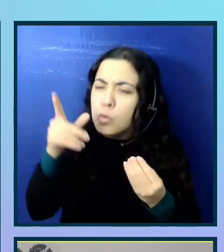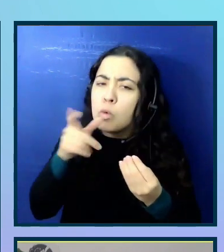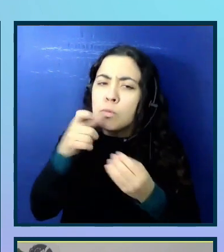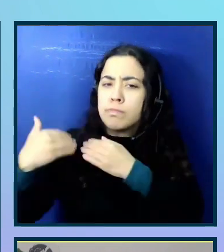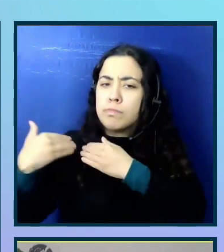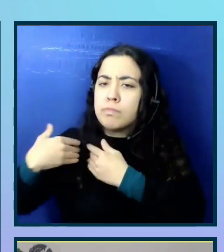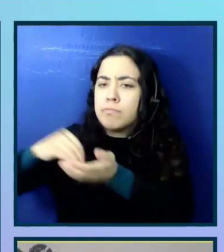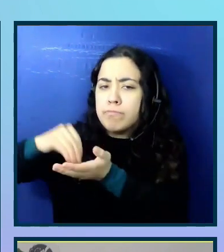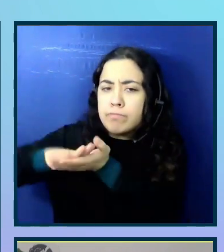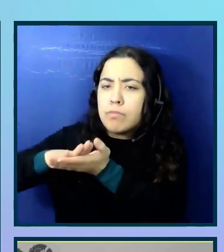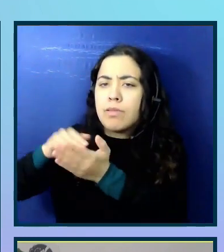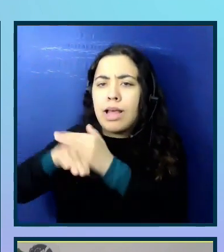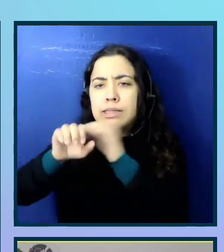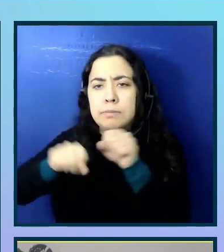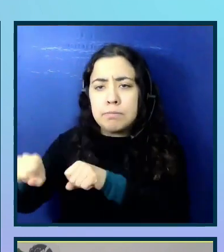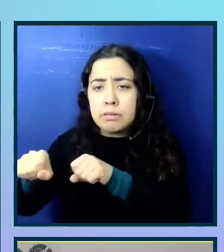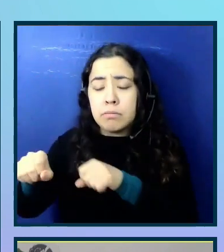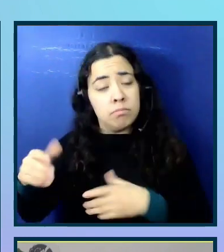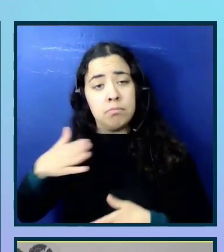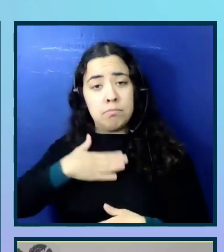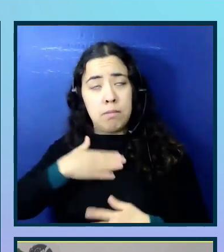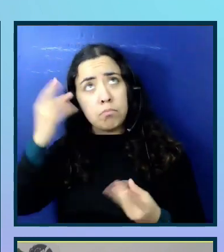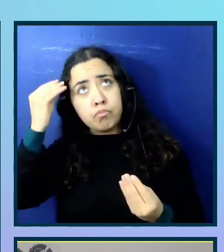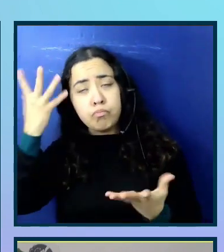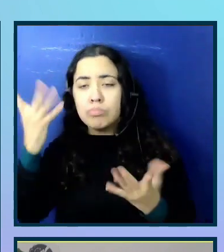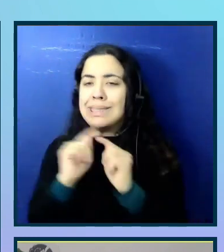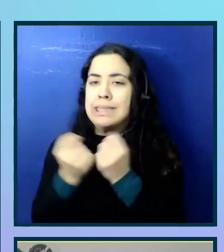And for me, it's a team effort. So project manager;